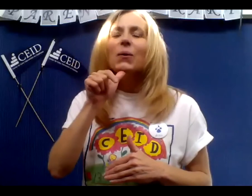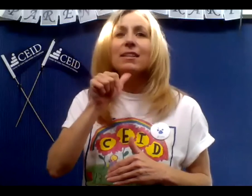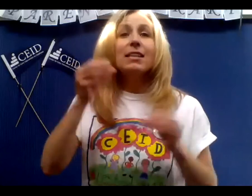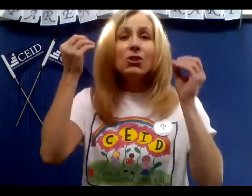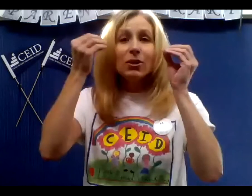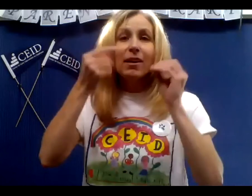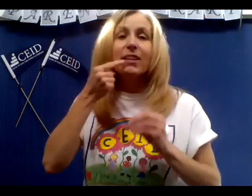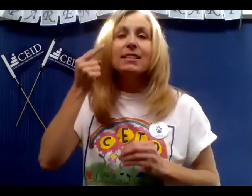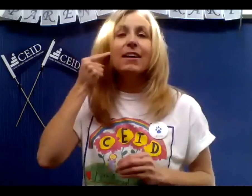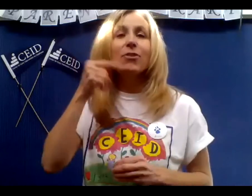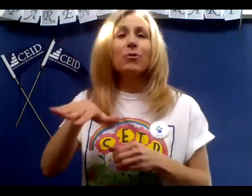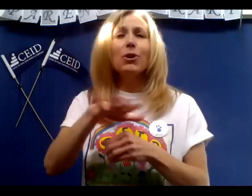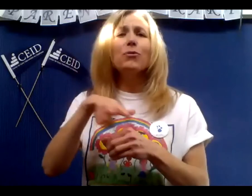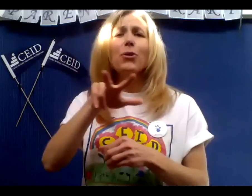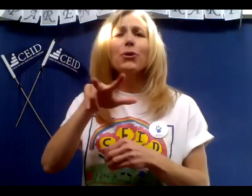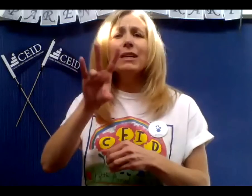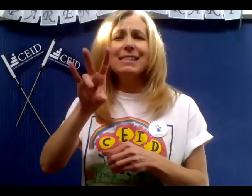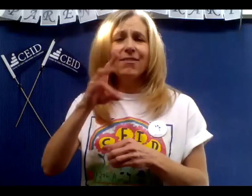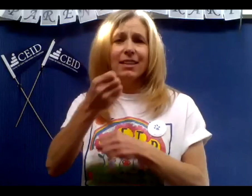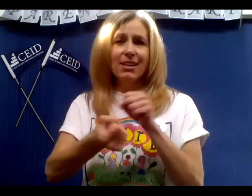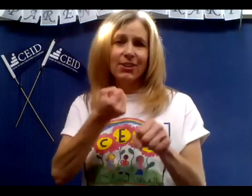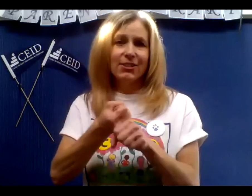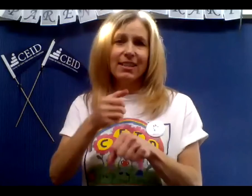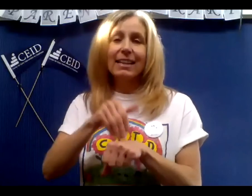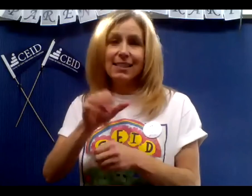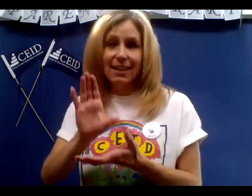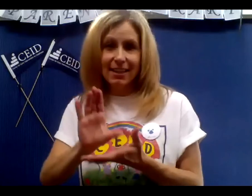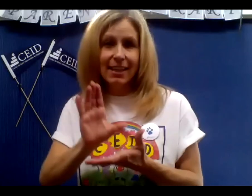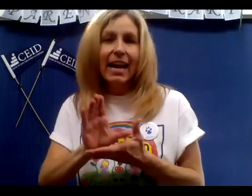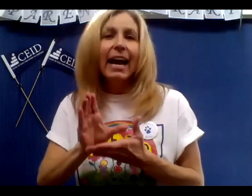who is a teacher of the deaf for over 37 years at CEID,